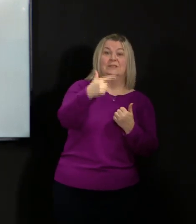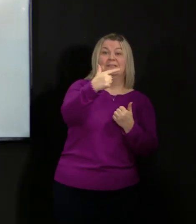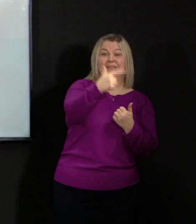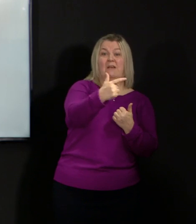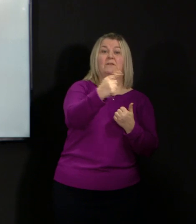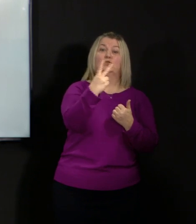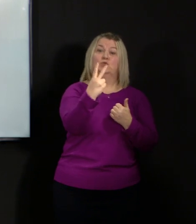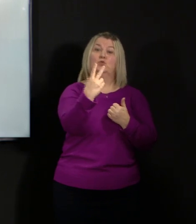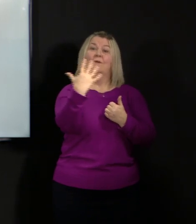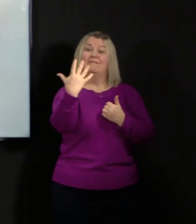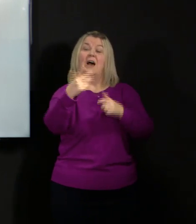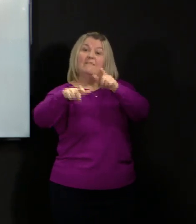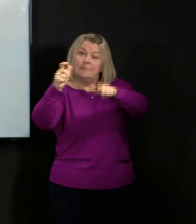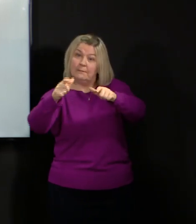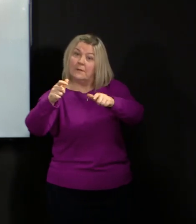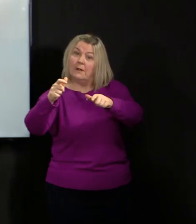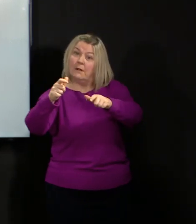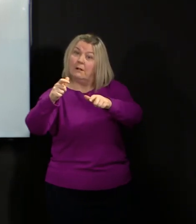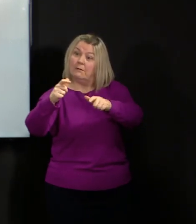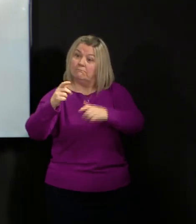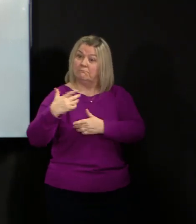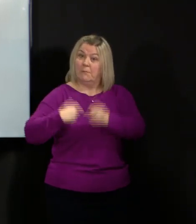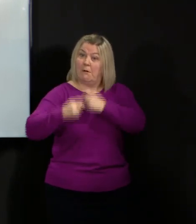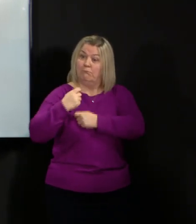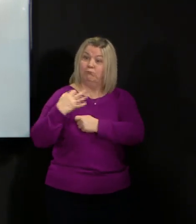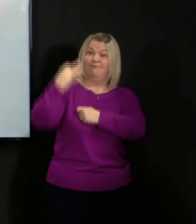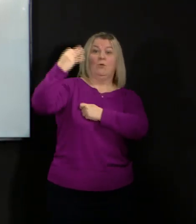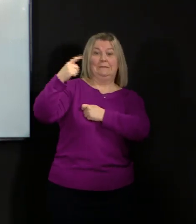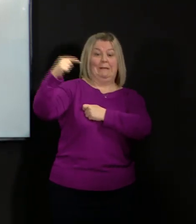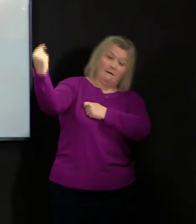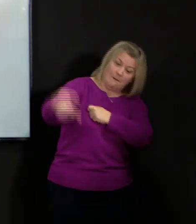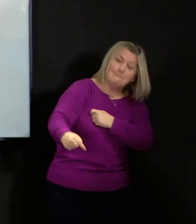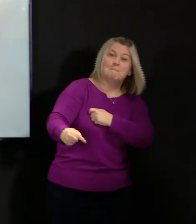people have come forward to offer their skills